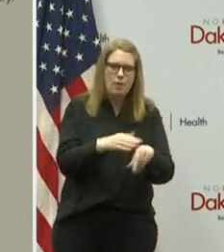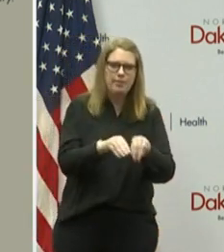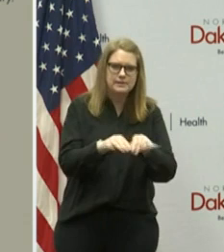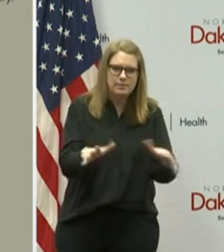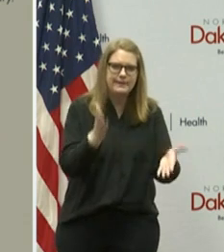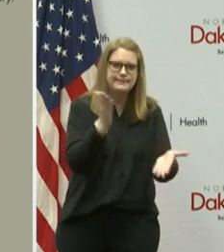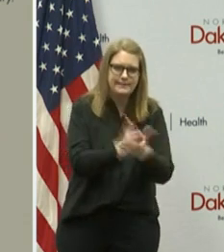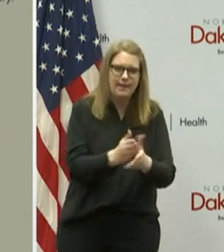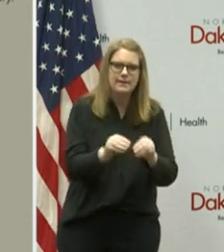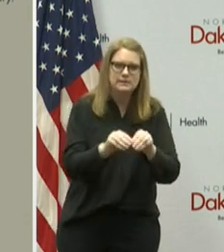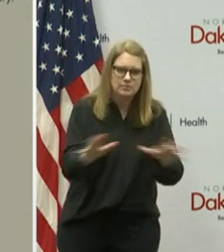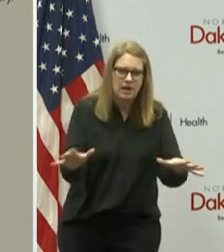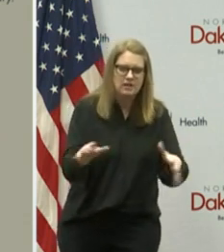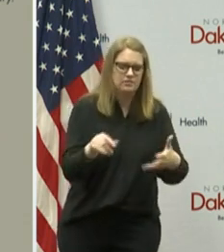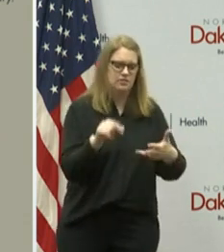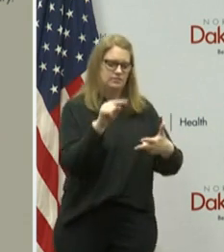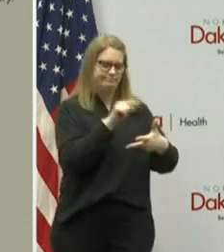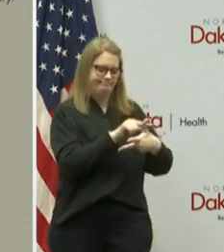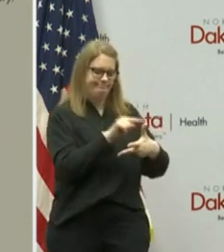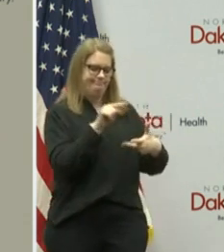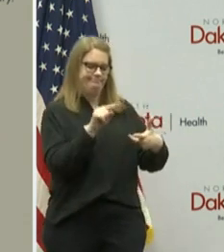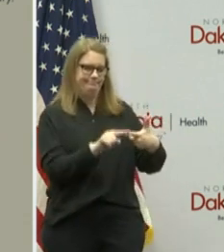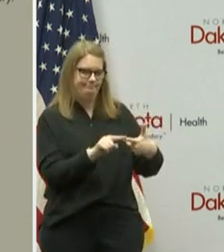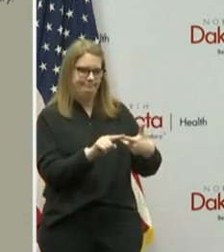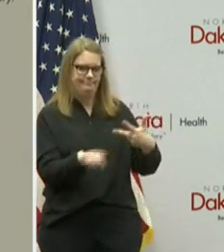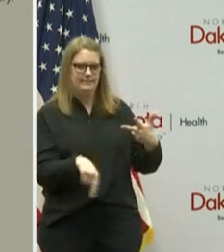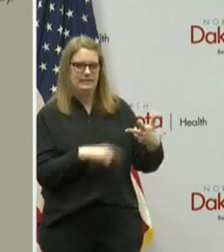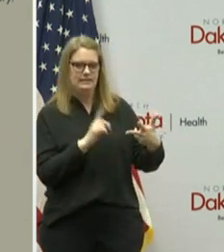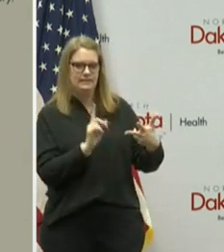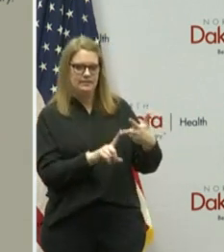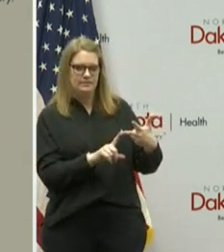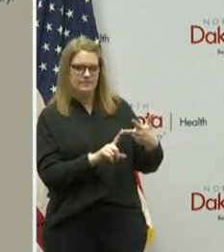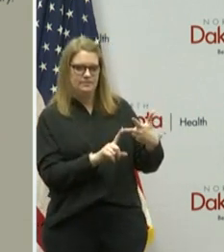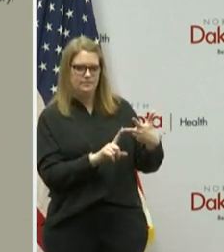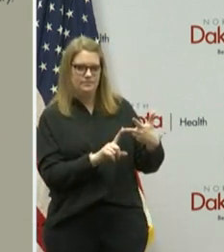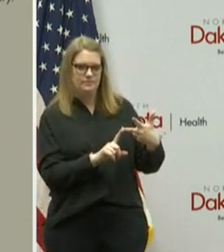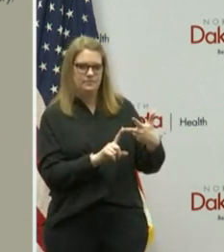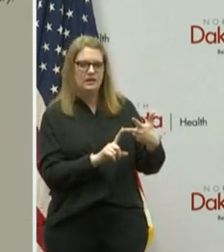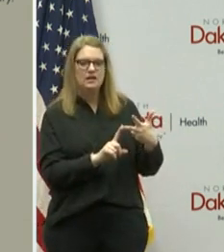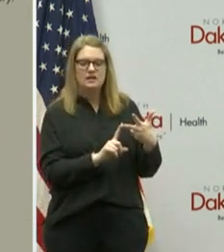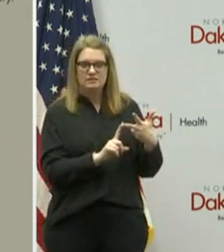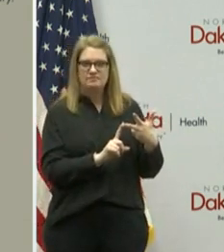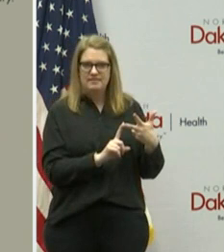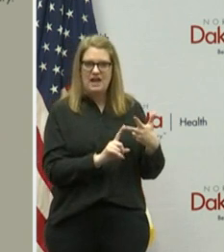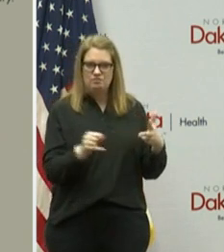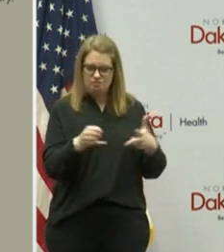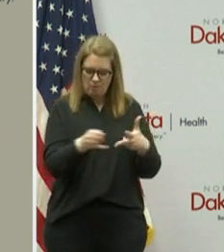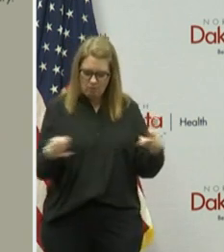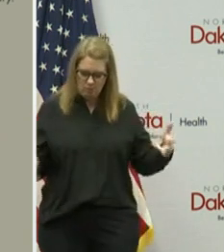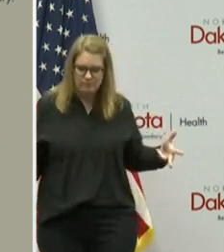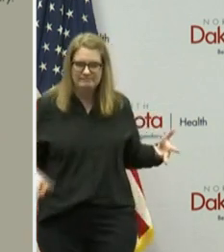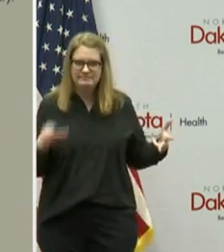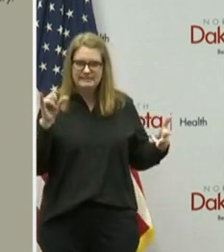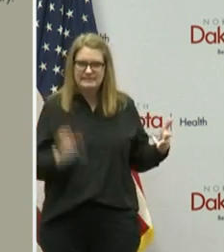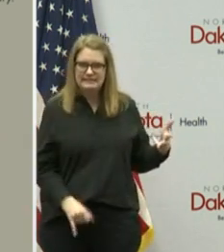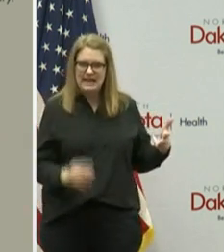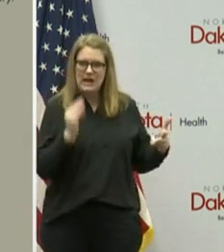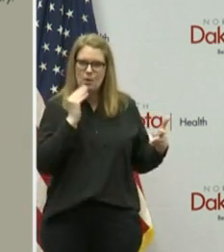OR PEOPLE THAT ARE SYMPTOMATIC TO ISOLATE SO WE CAN STOP THE SPREAD OF ROBUST CONTACT